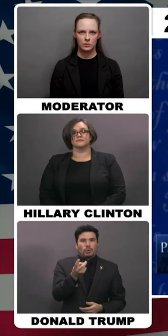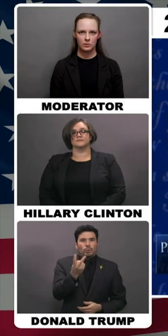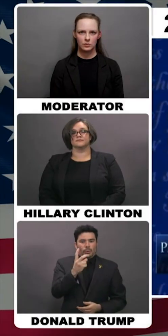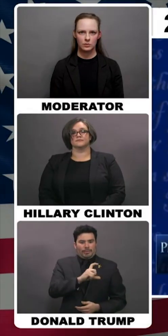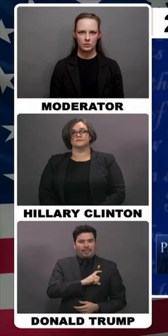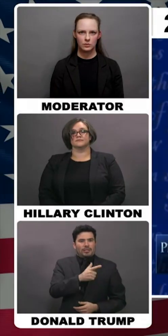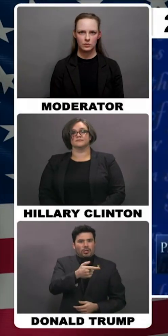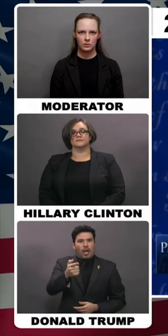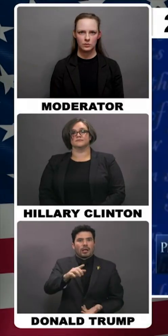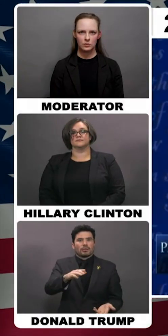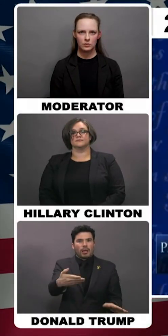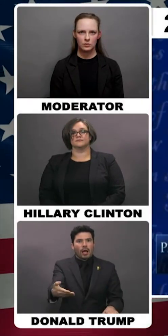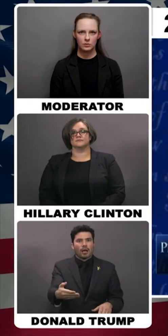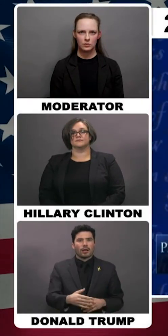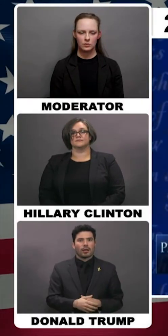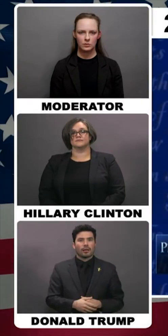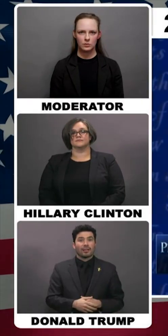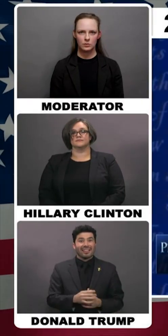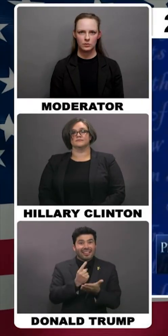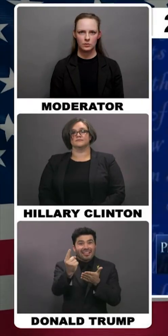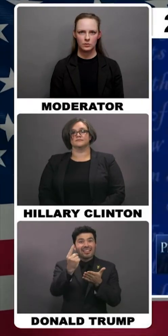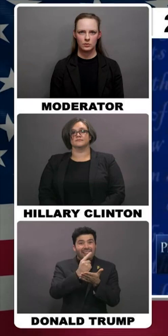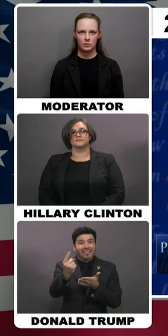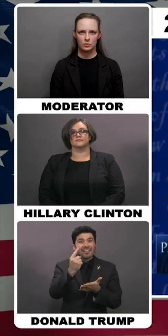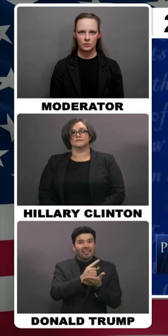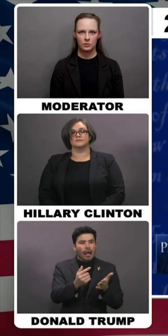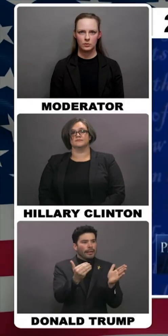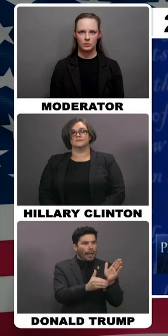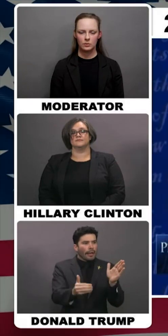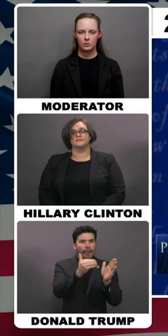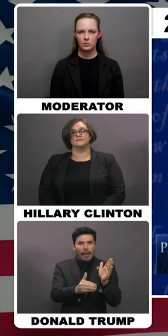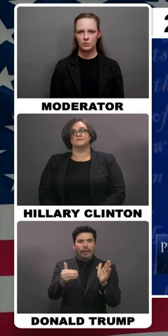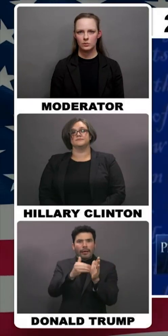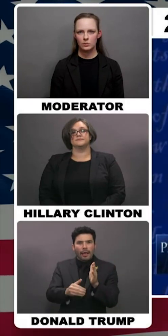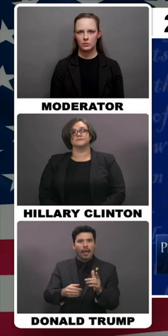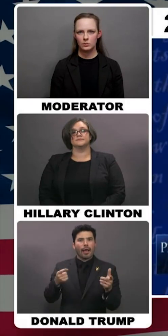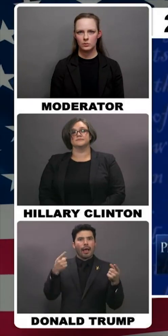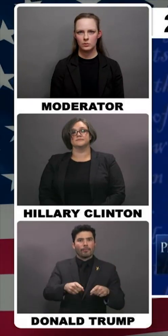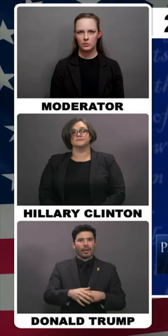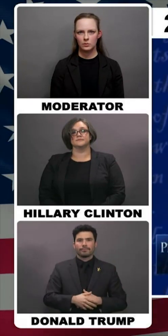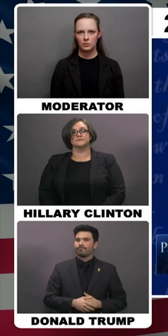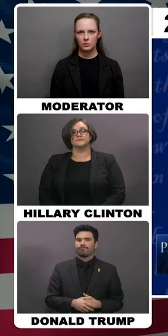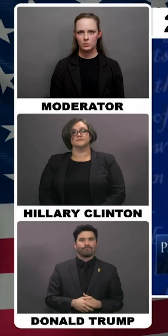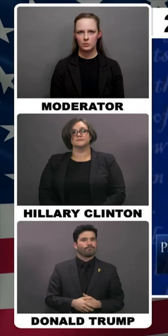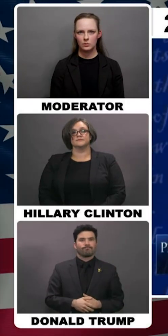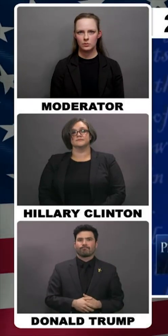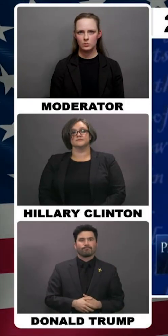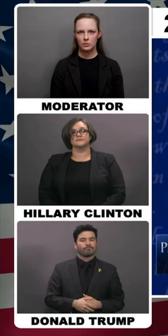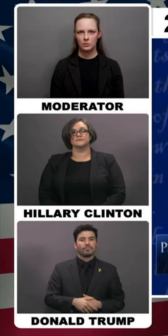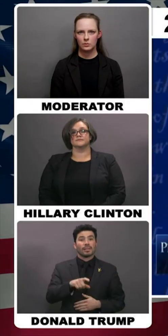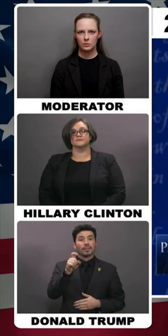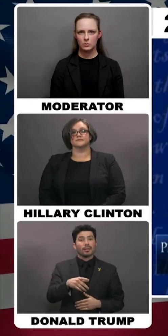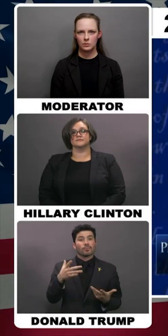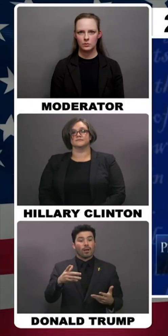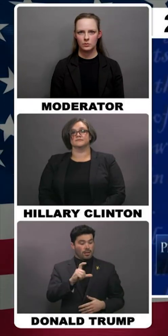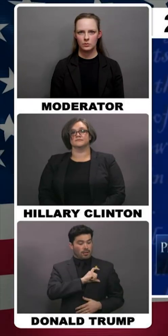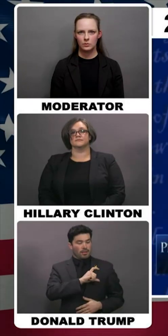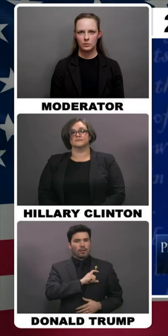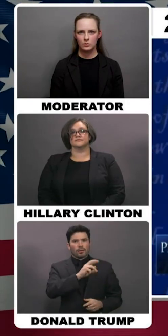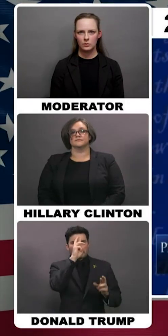and this is happening on a weekly basis. We have to bring back respect to law enforcement. At the same time. We have to take